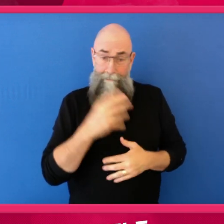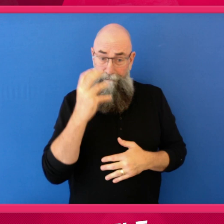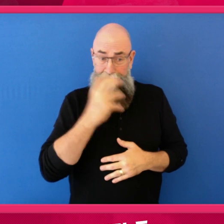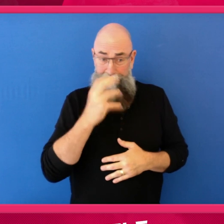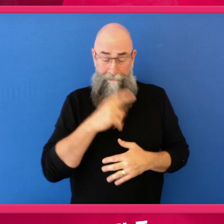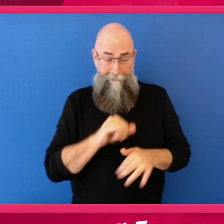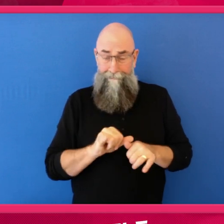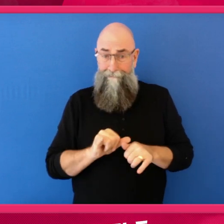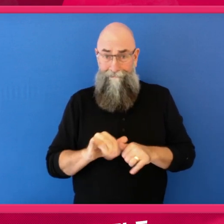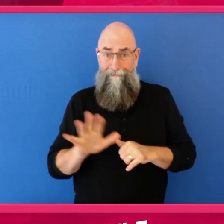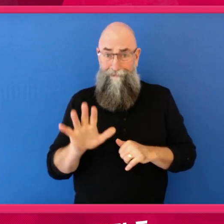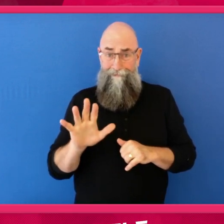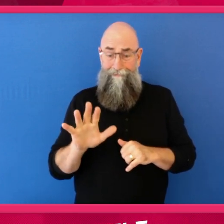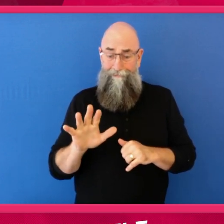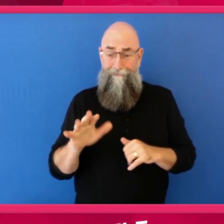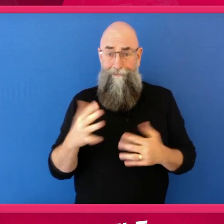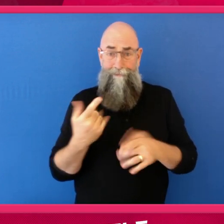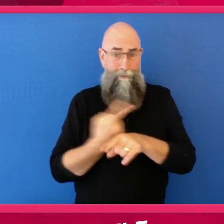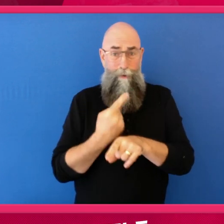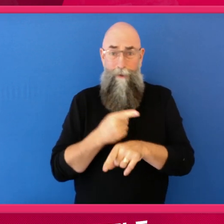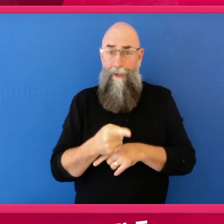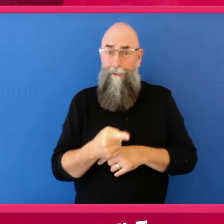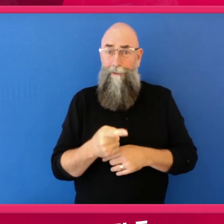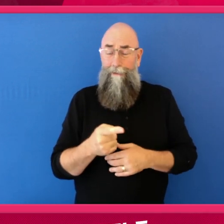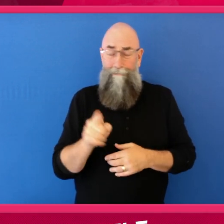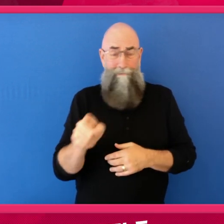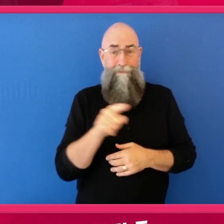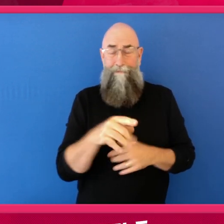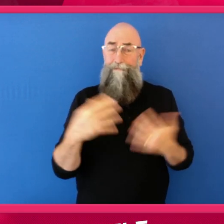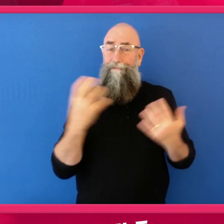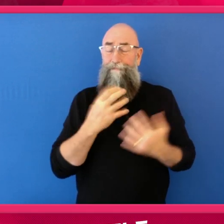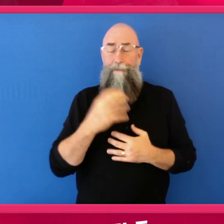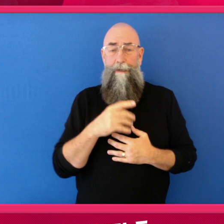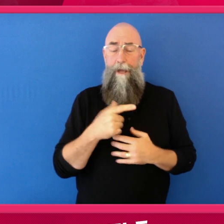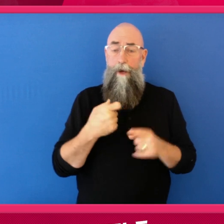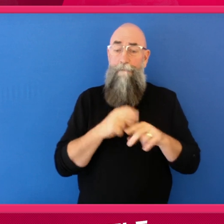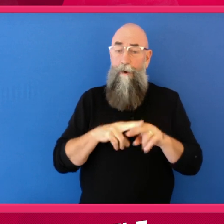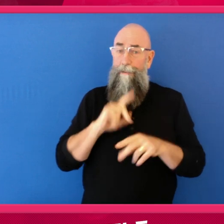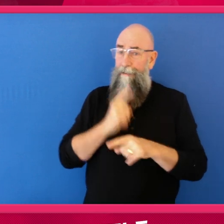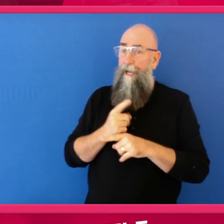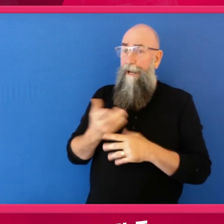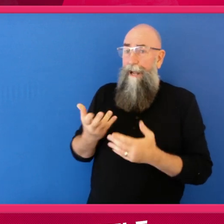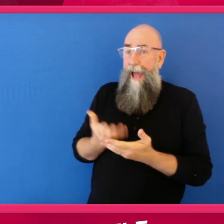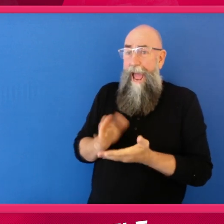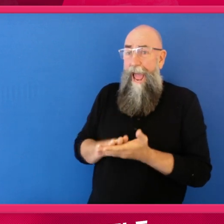to those two guys. How do we do better than that? Kurt Fearnley: How do you not fall in love with this team? I keep on like, part of me,